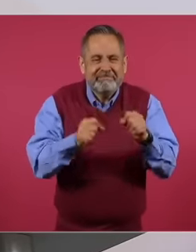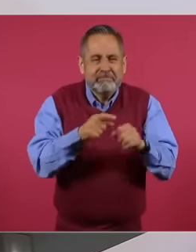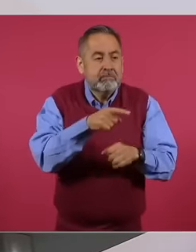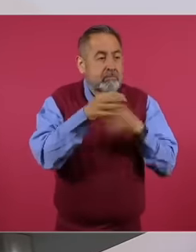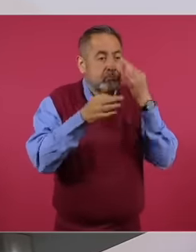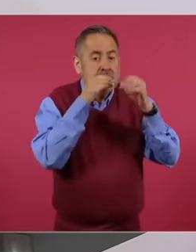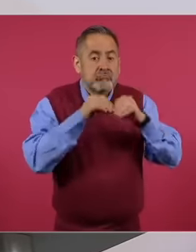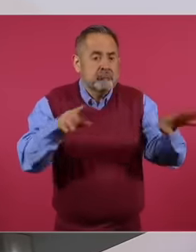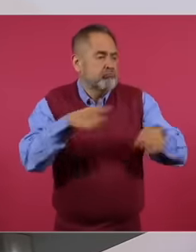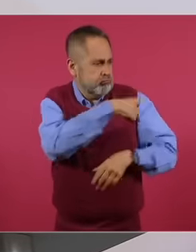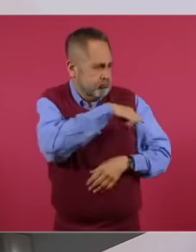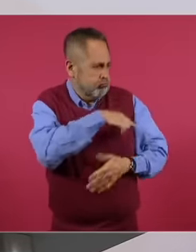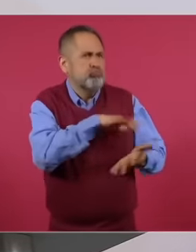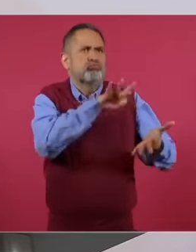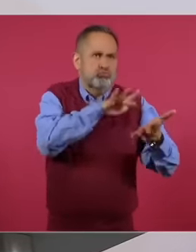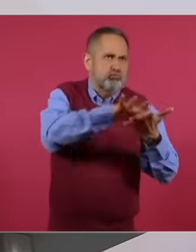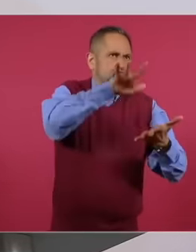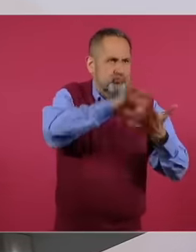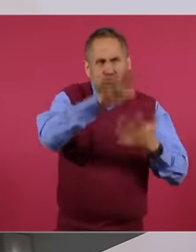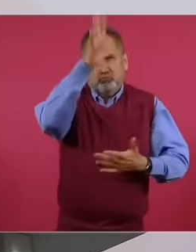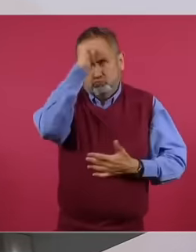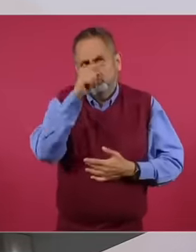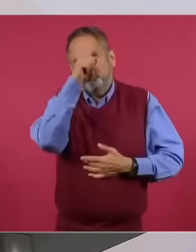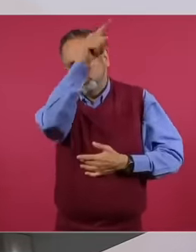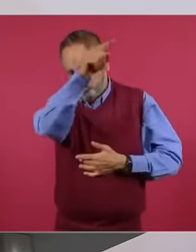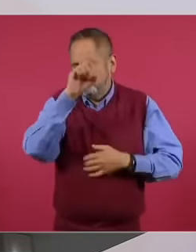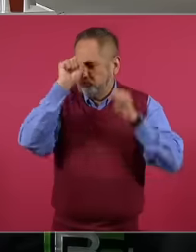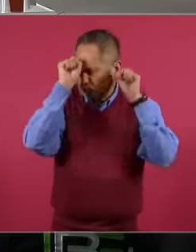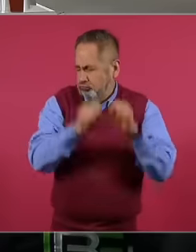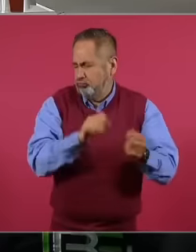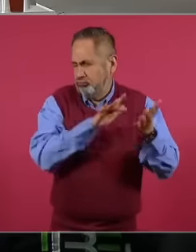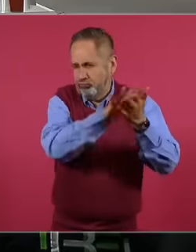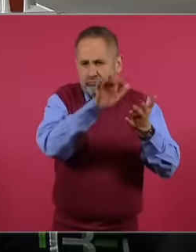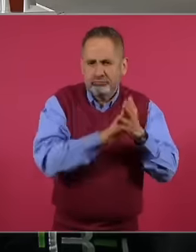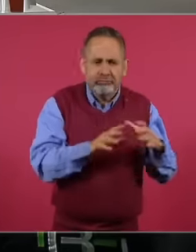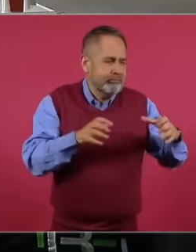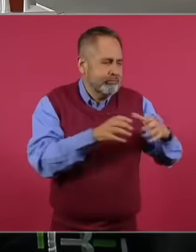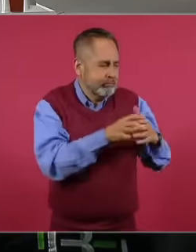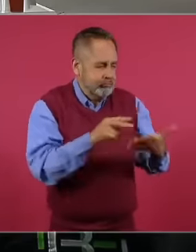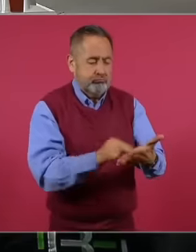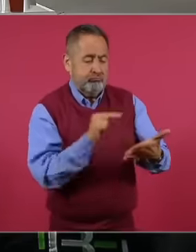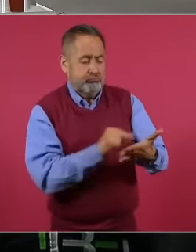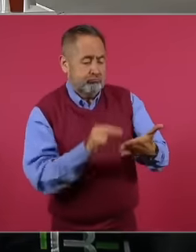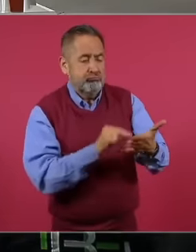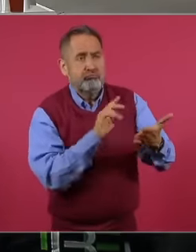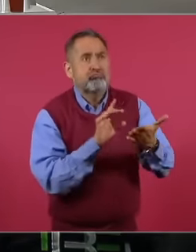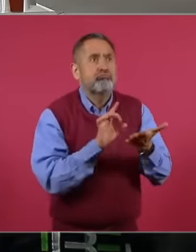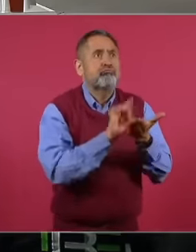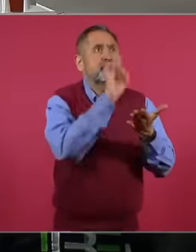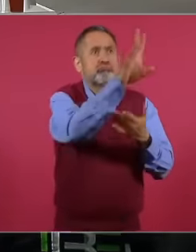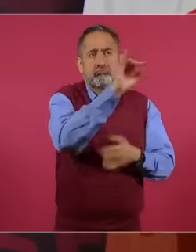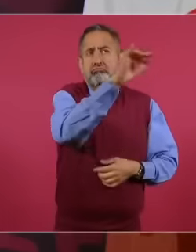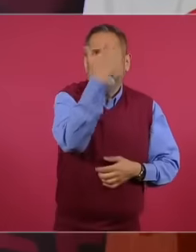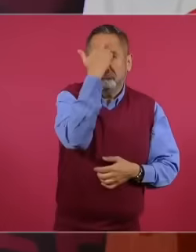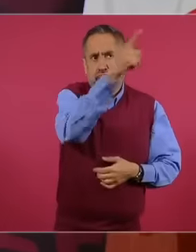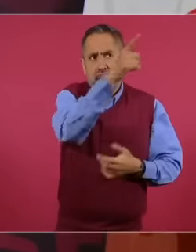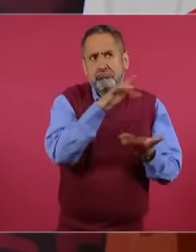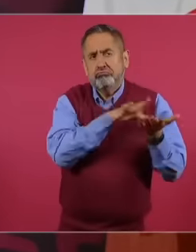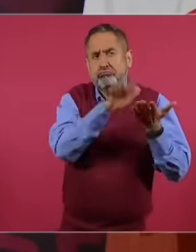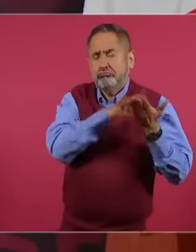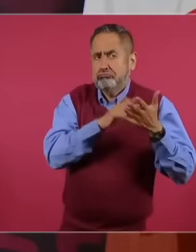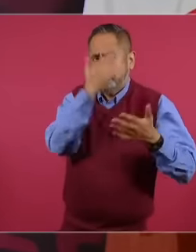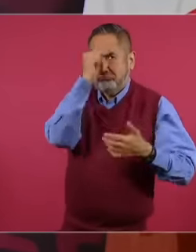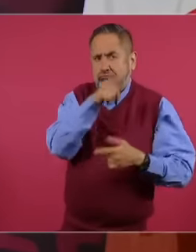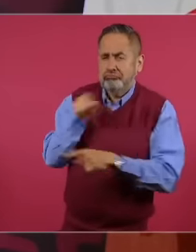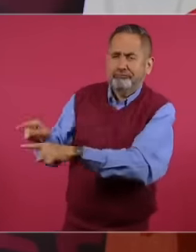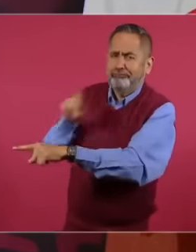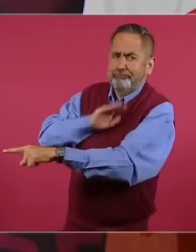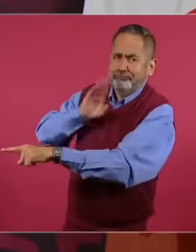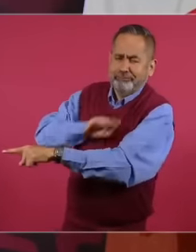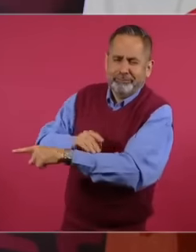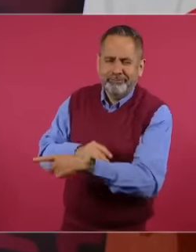In Salazar from the bottom before the organic intellectuality of conservatism,